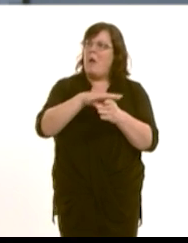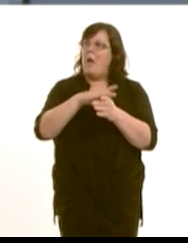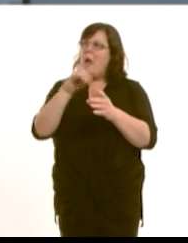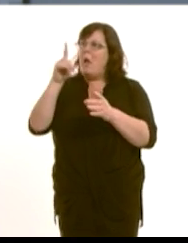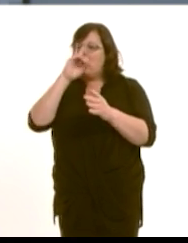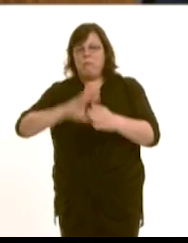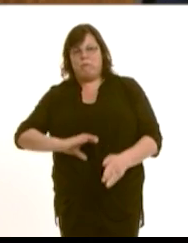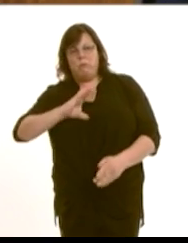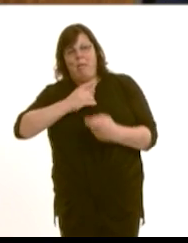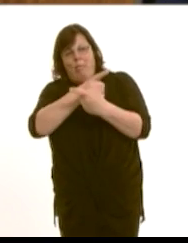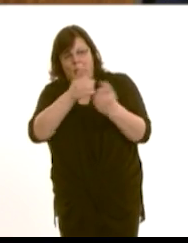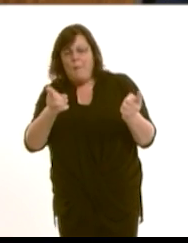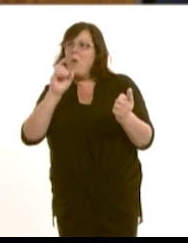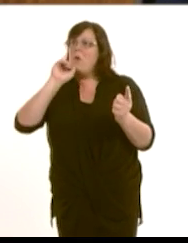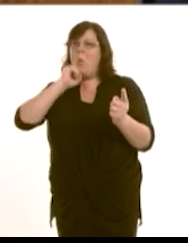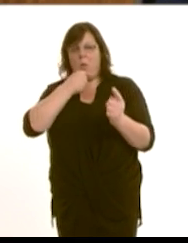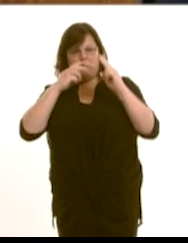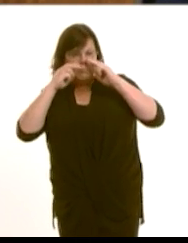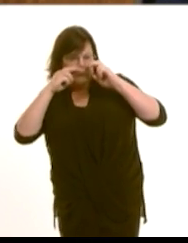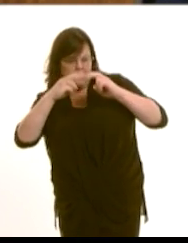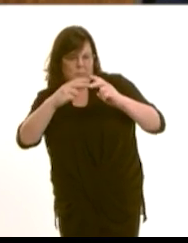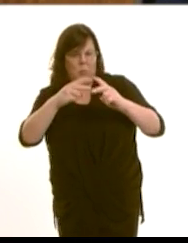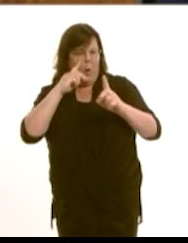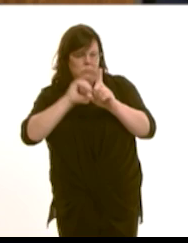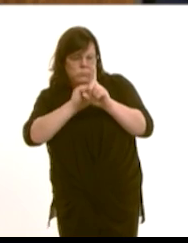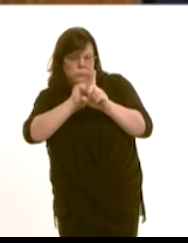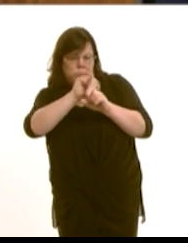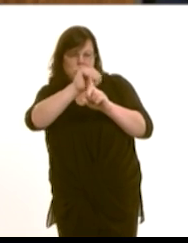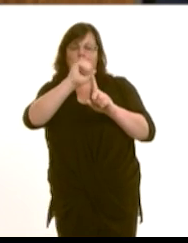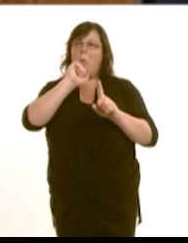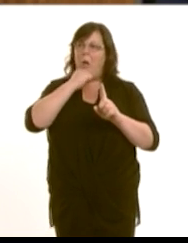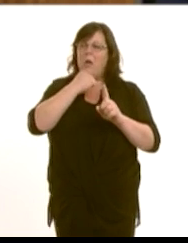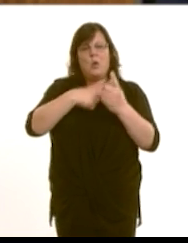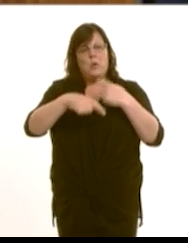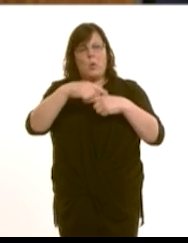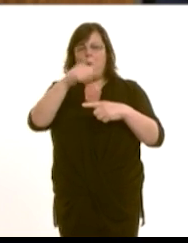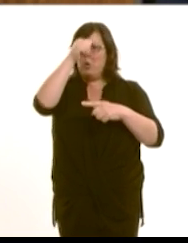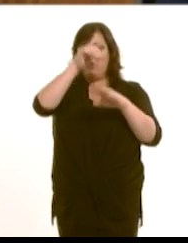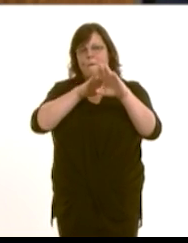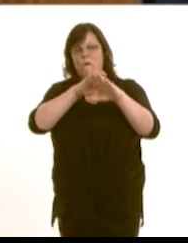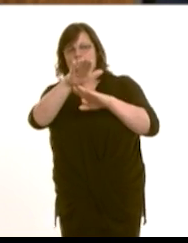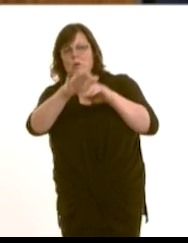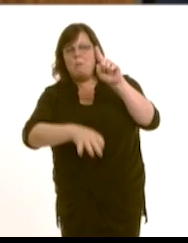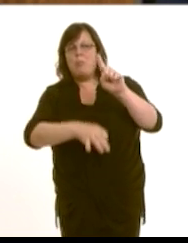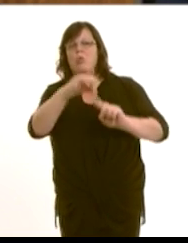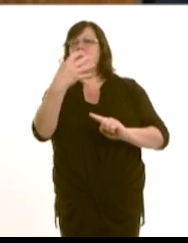it deserves and we will see progress so that that support can be offered in all units, wherever those units exist in Wales?